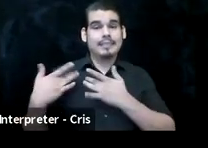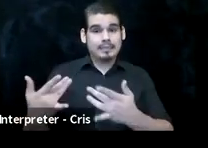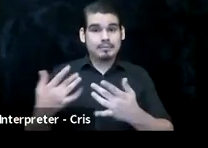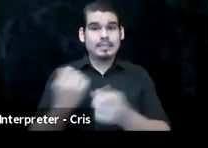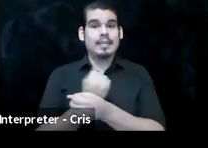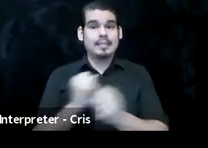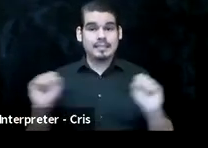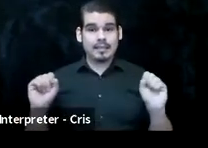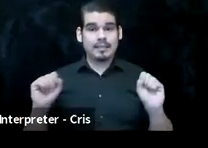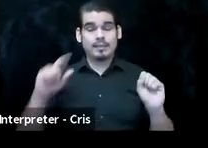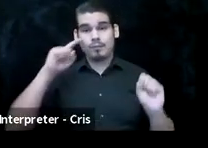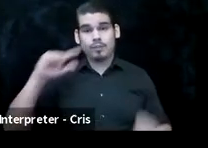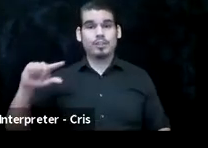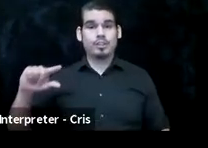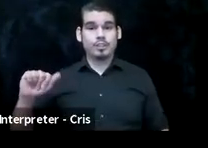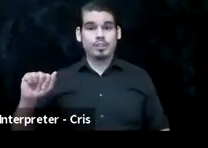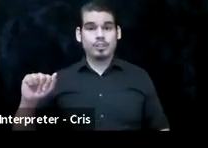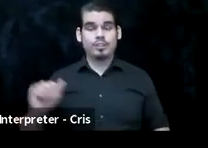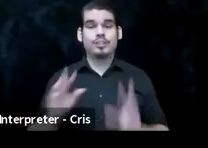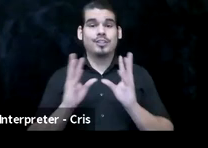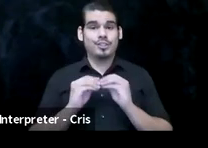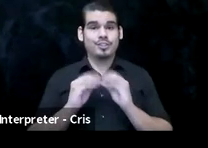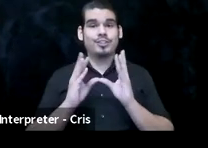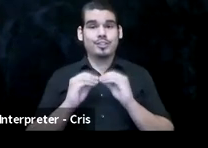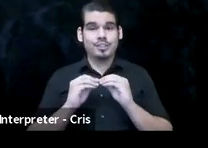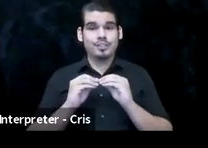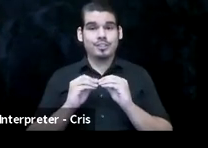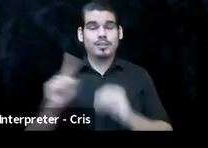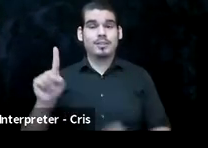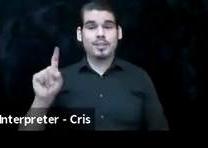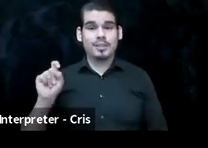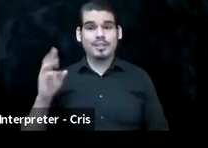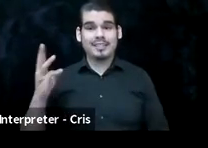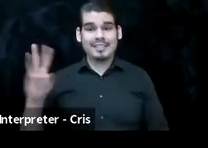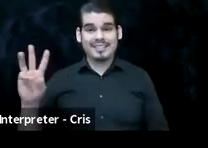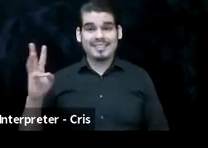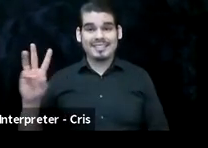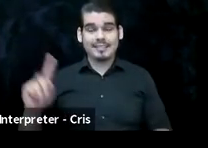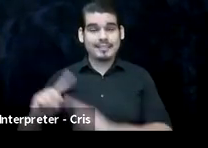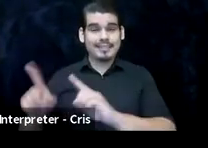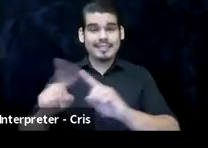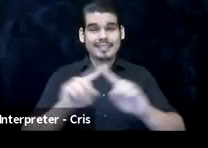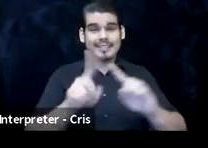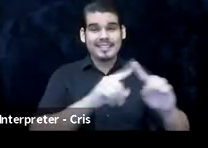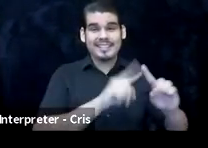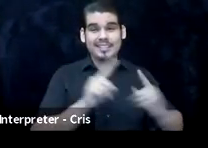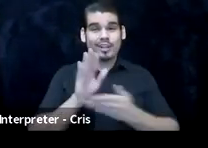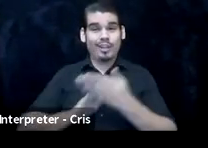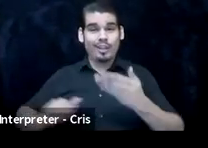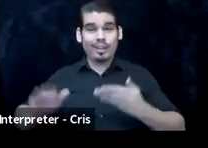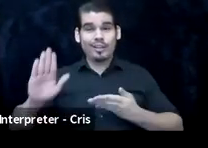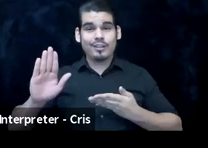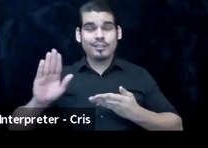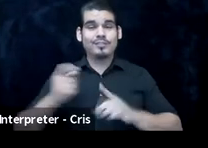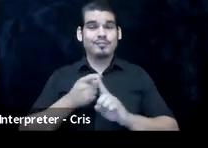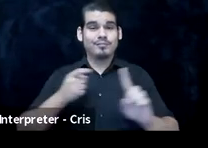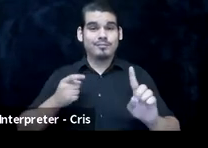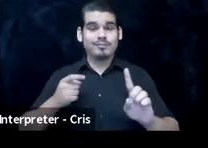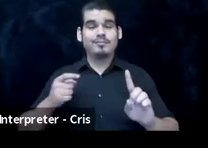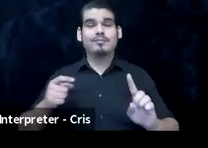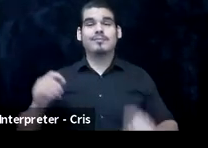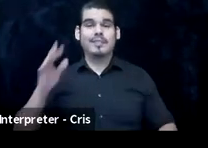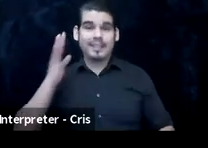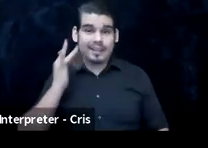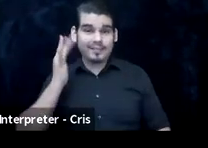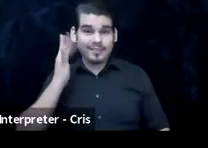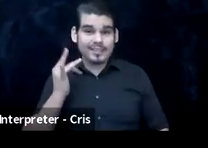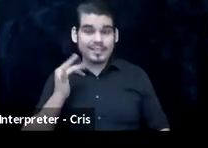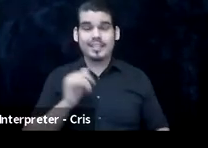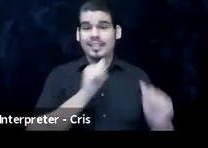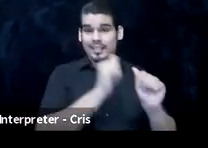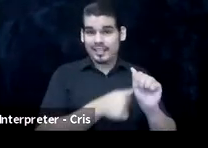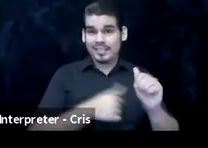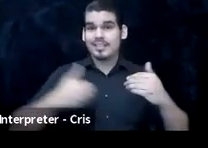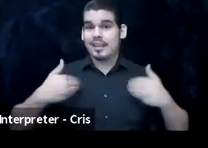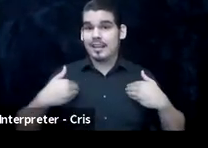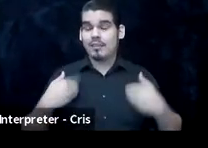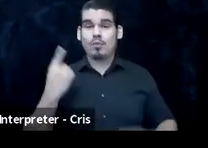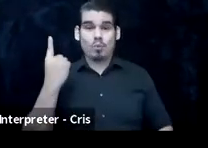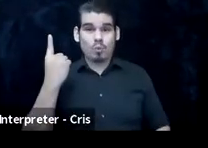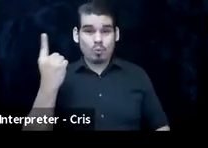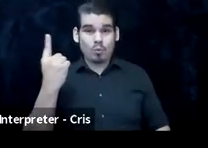RAD Region II: So you do want to respect the people that are there, there are 116 colleges from each one of the 16 colleges and there are delegates from each and every one of them, but in addition to those 116 delegates.